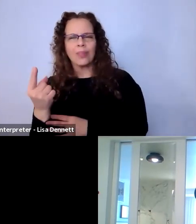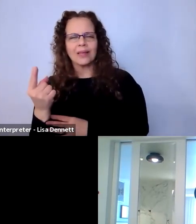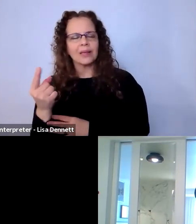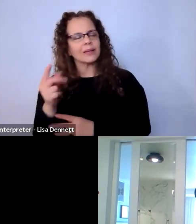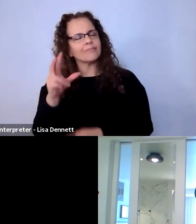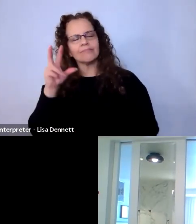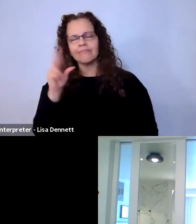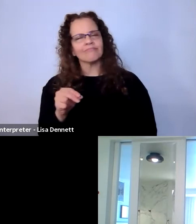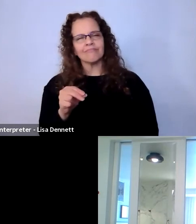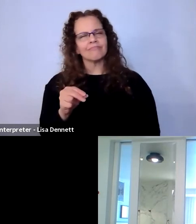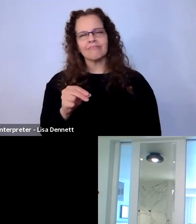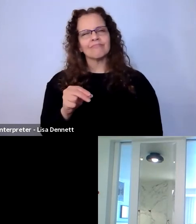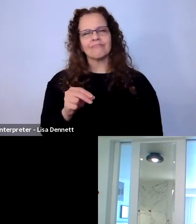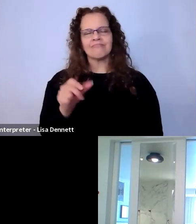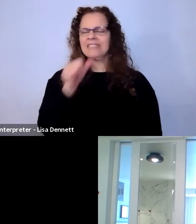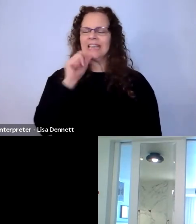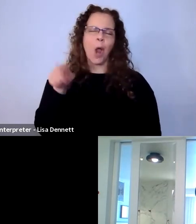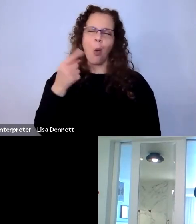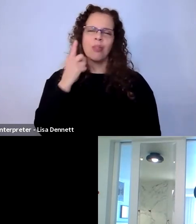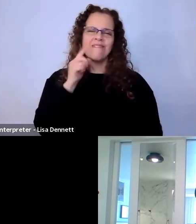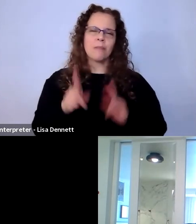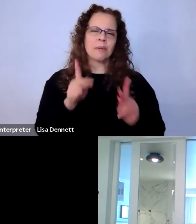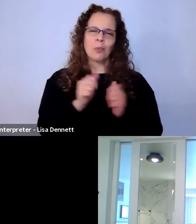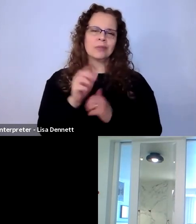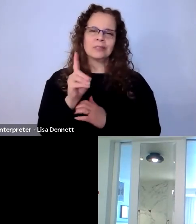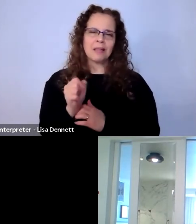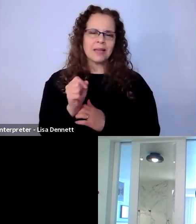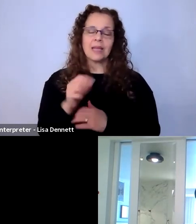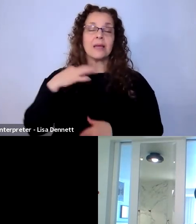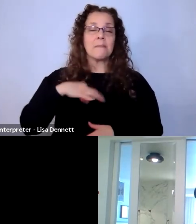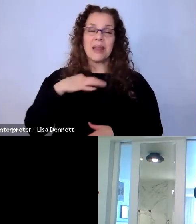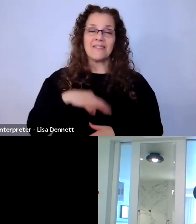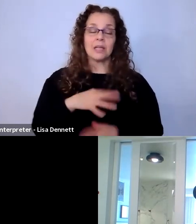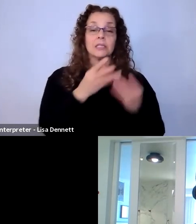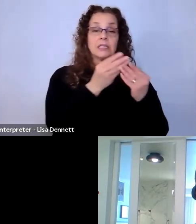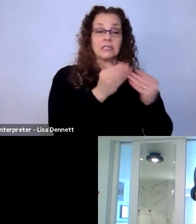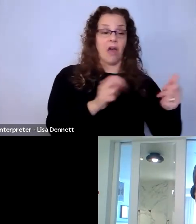of other audiences that benefit so again software one extended too many.